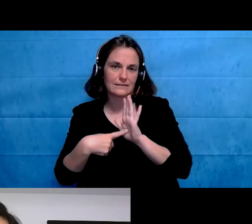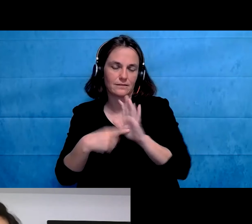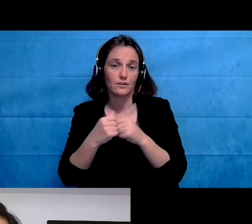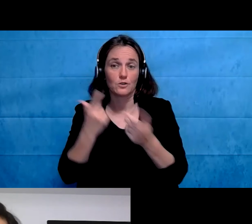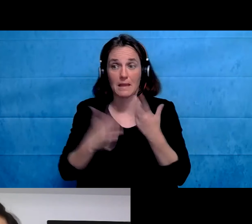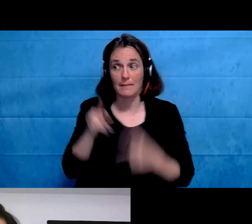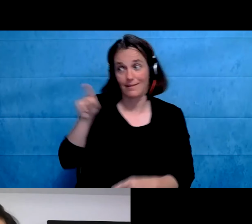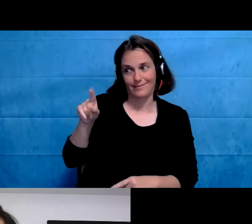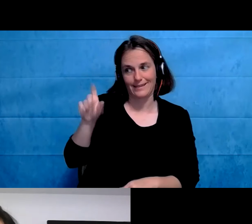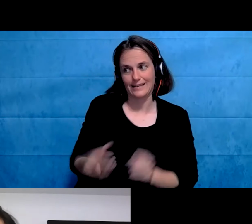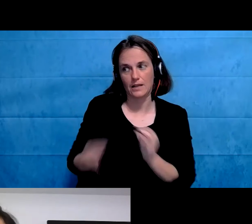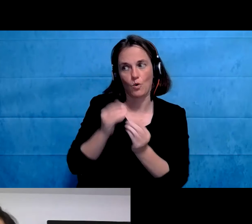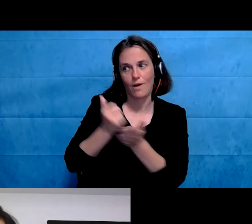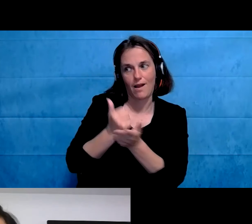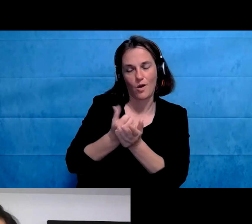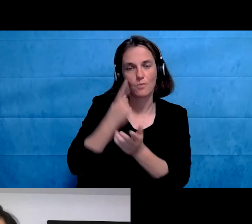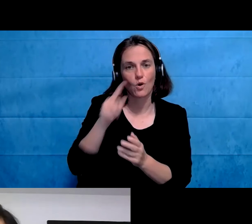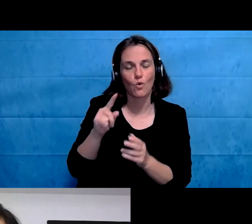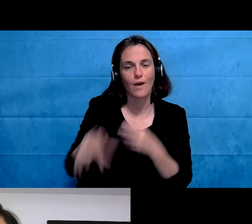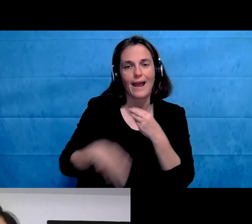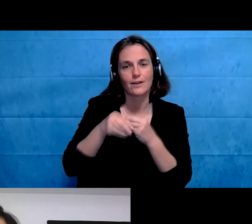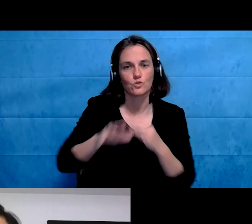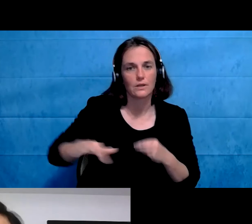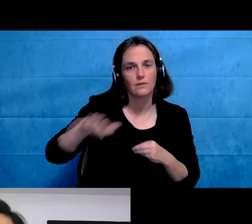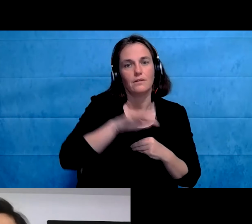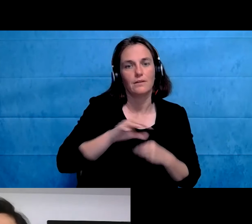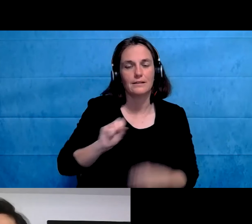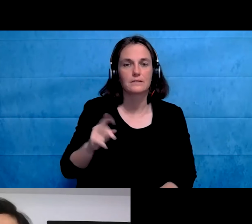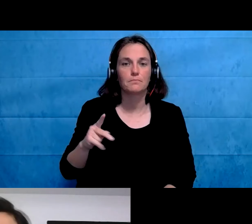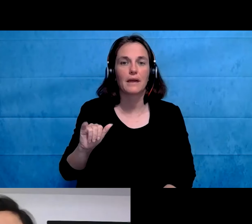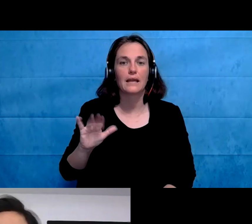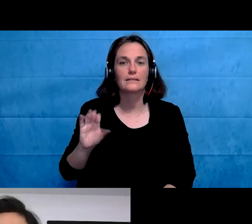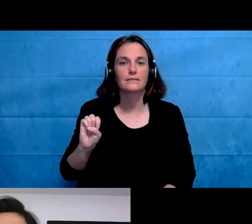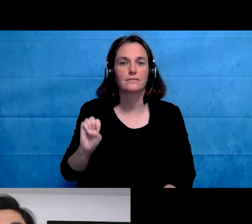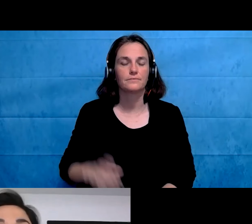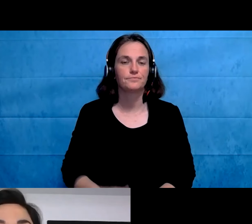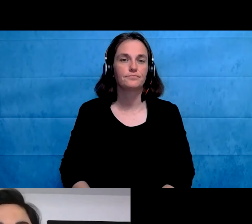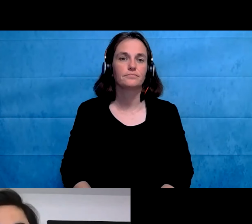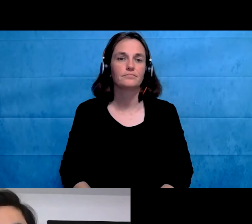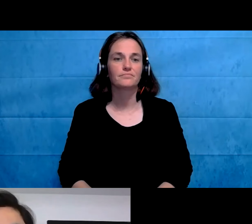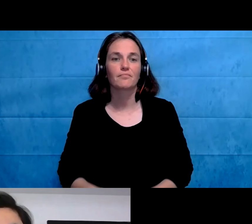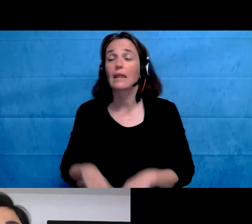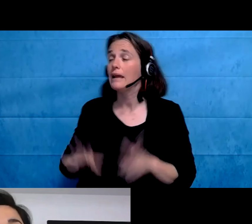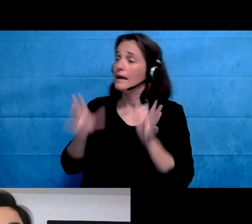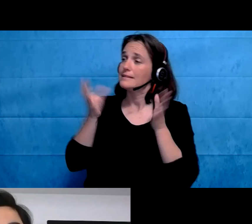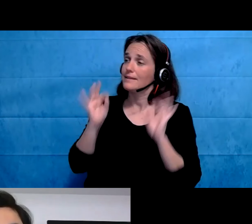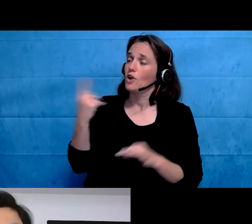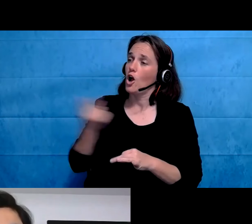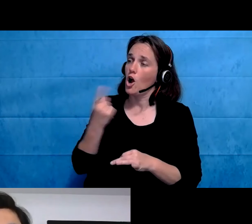So those are both excellent comments. Yeah, definitely always instruct a patient who has a mobility deficit